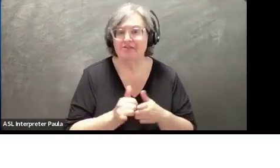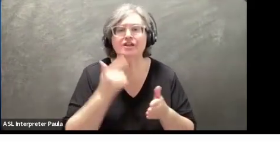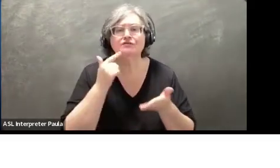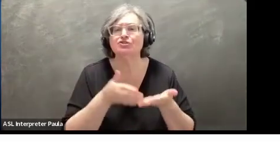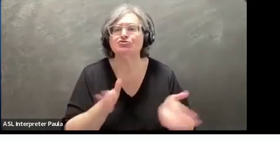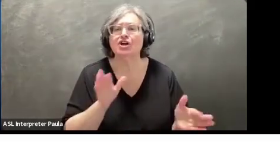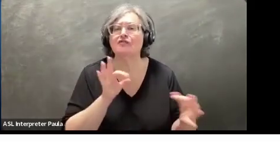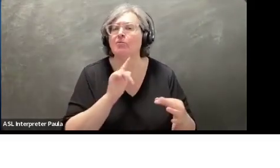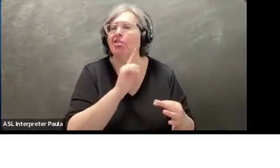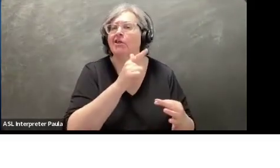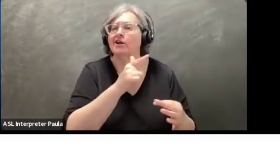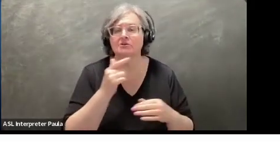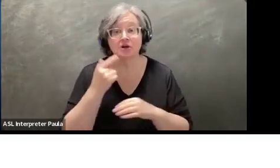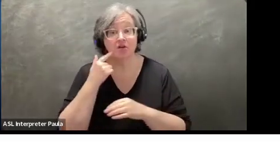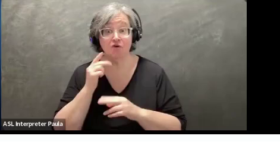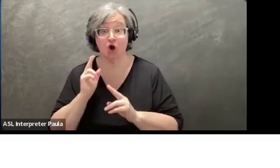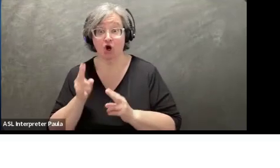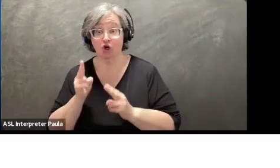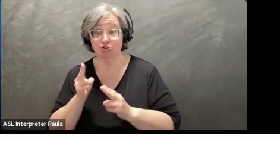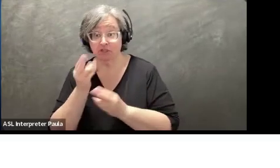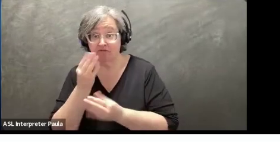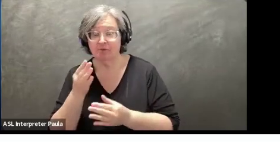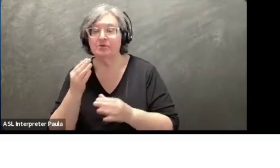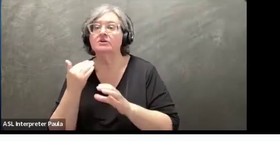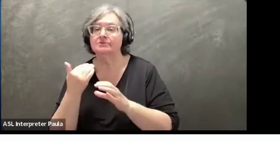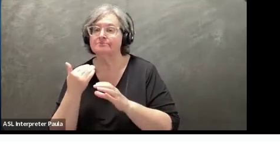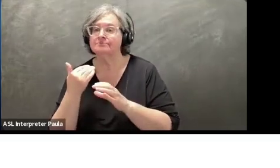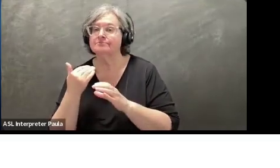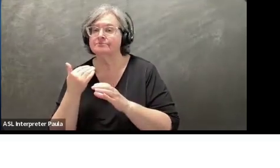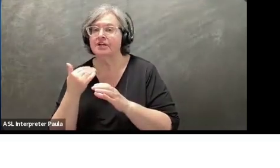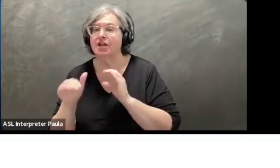feedback and for urgent matters, please email alainski. We are